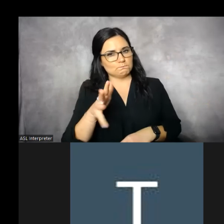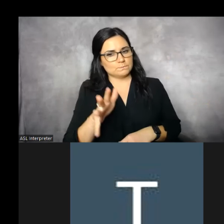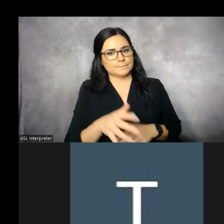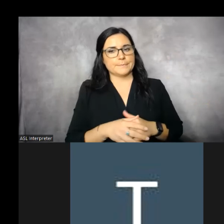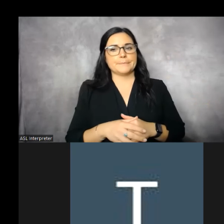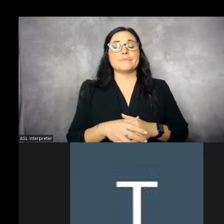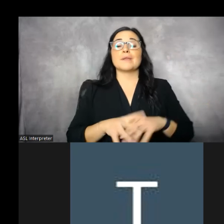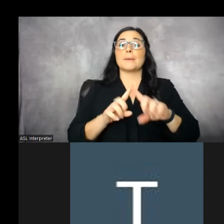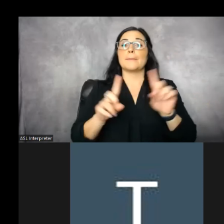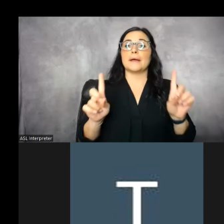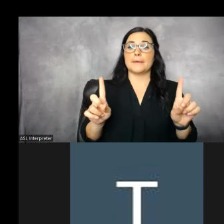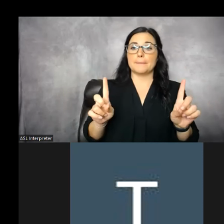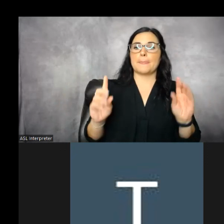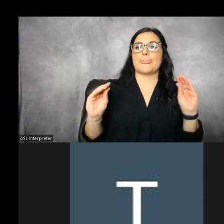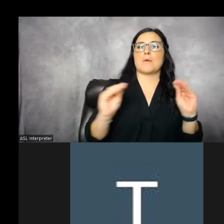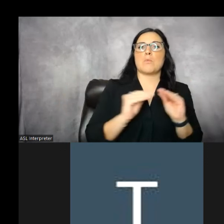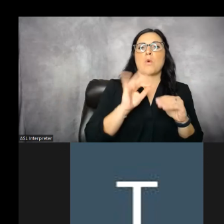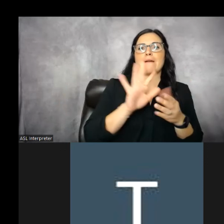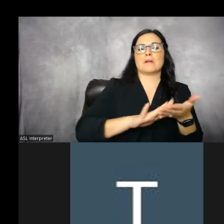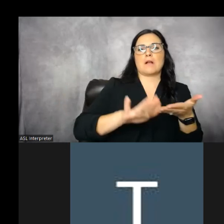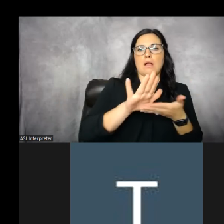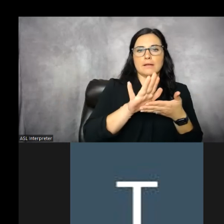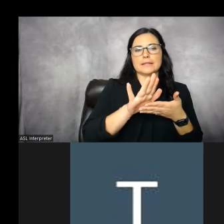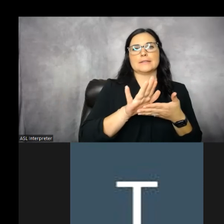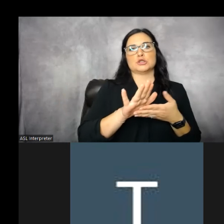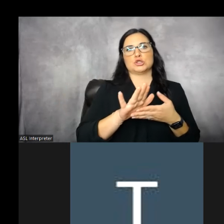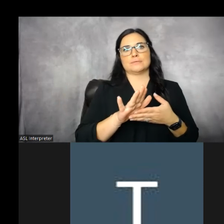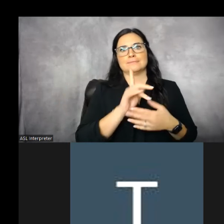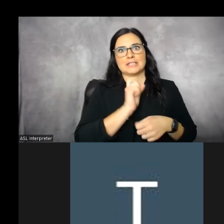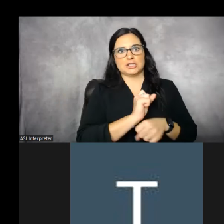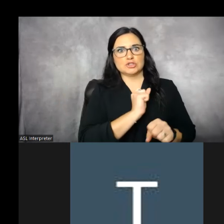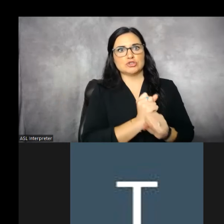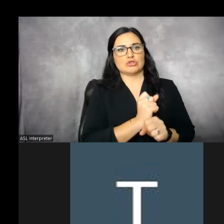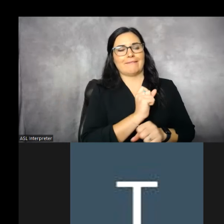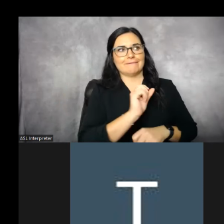But more of a college -- you know, ensuring that your facilities are as accessible